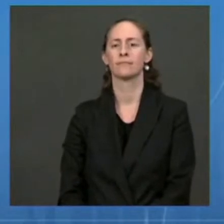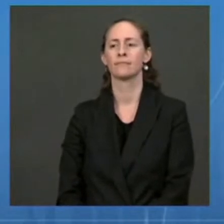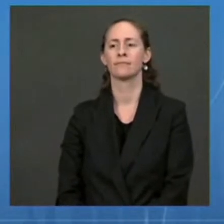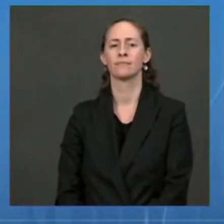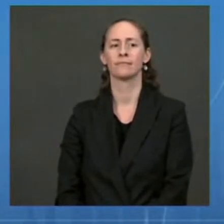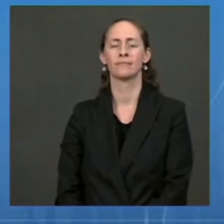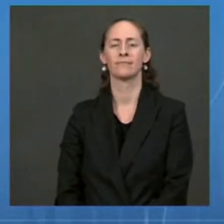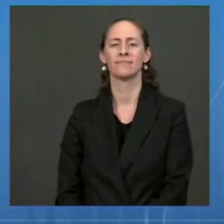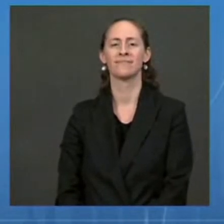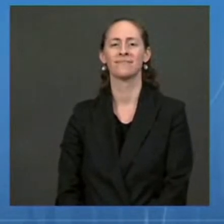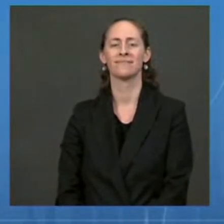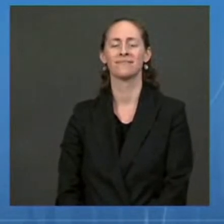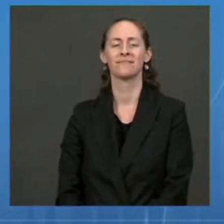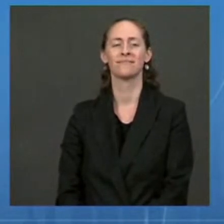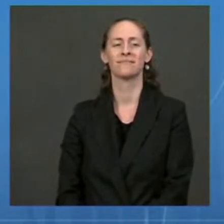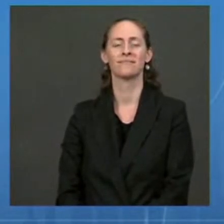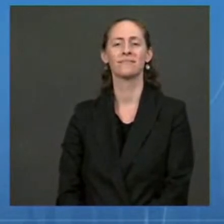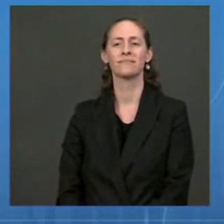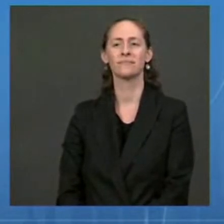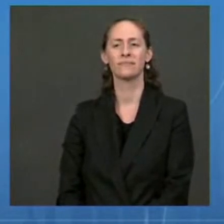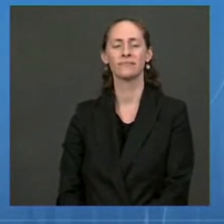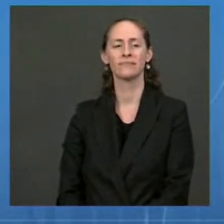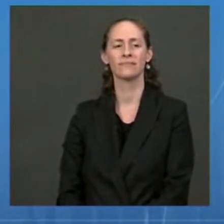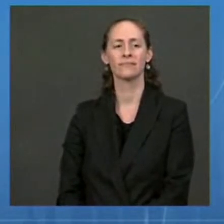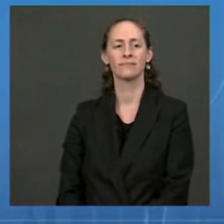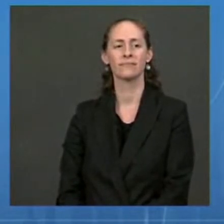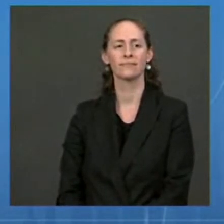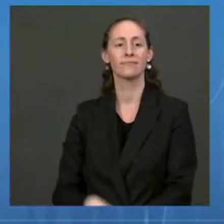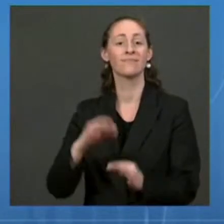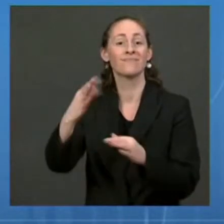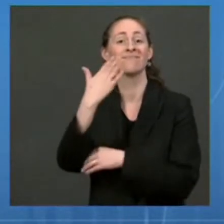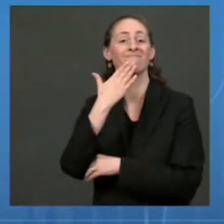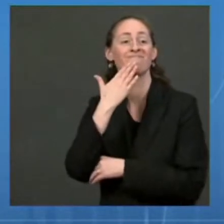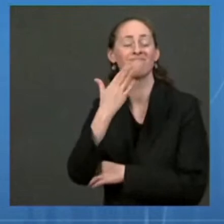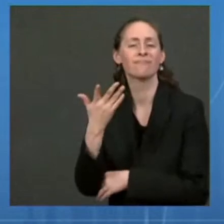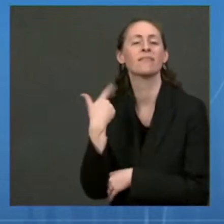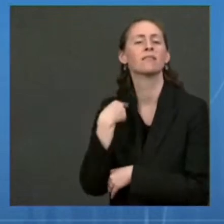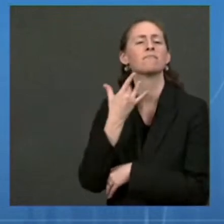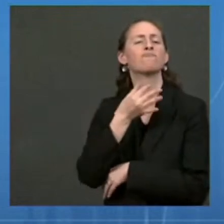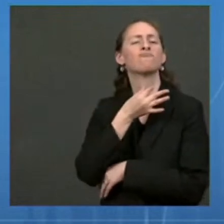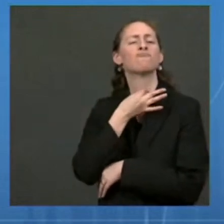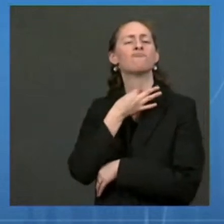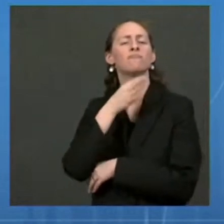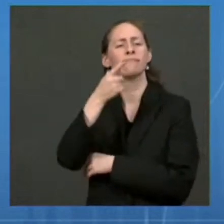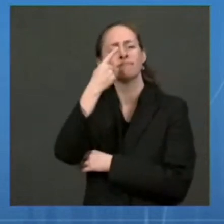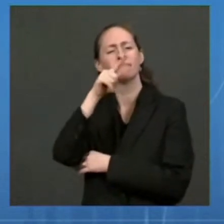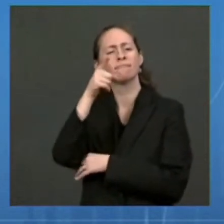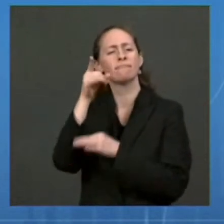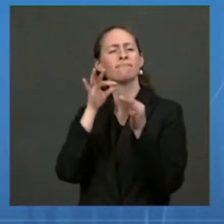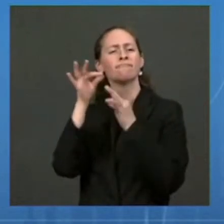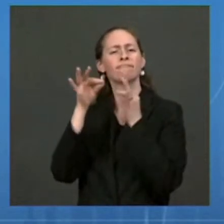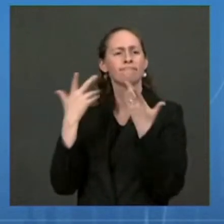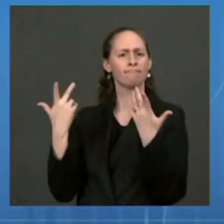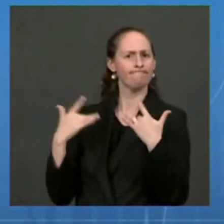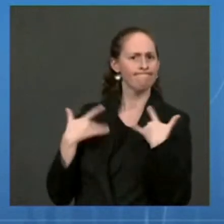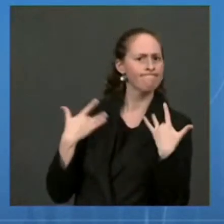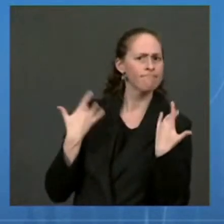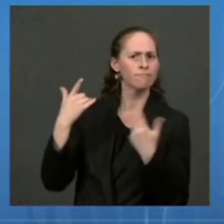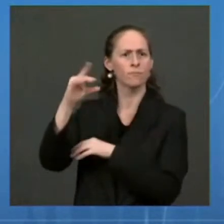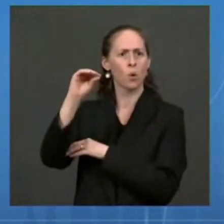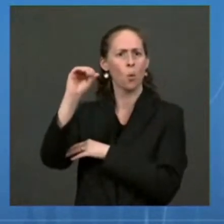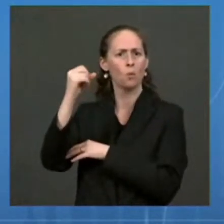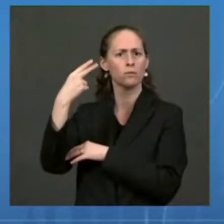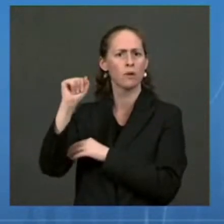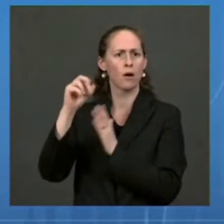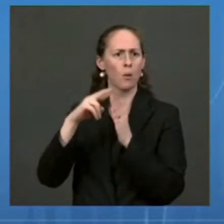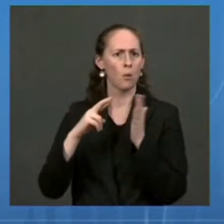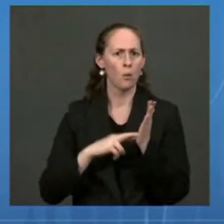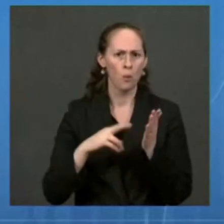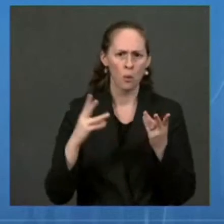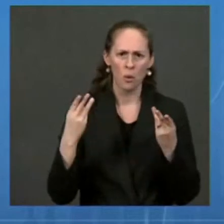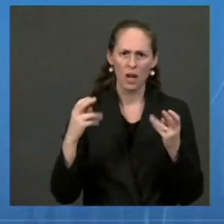NEXT QUESTION.